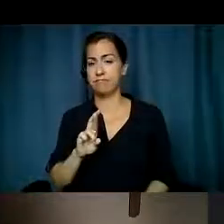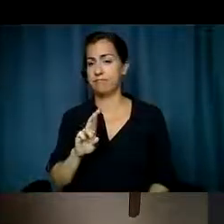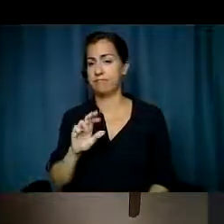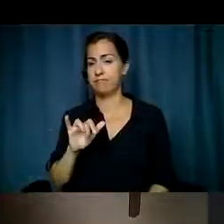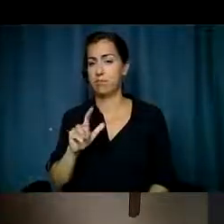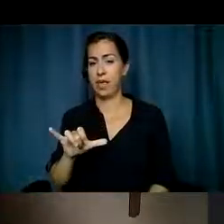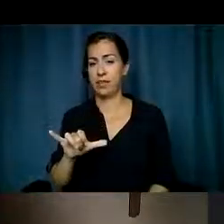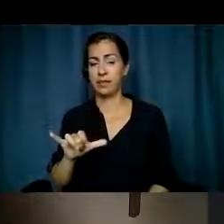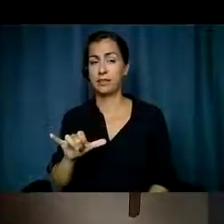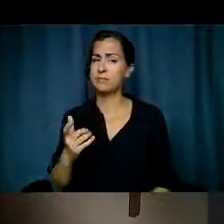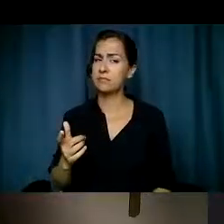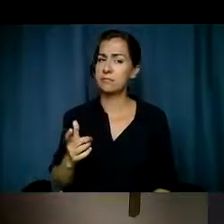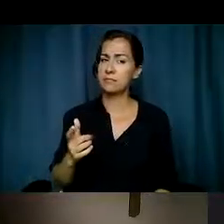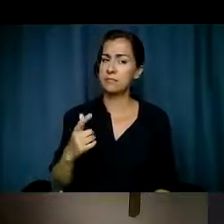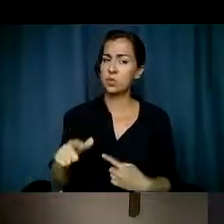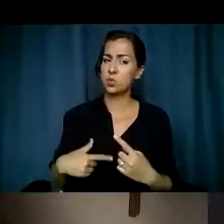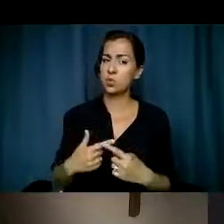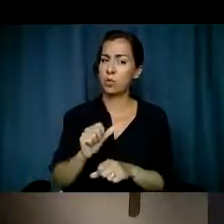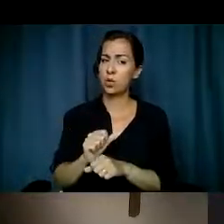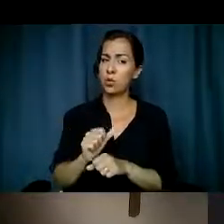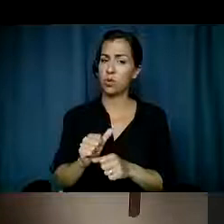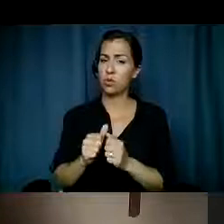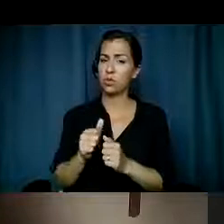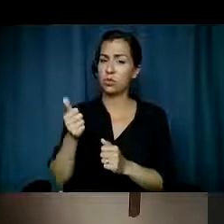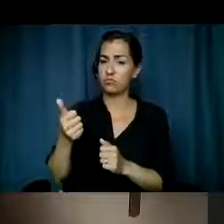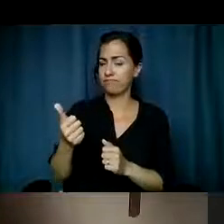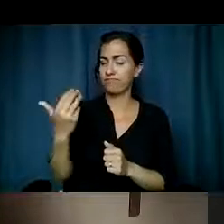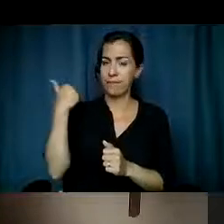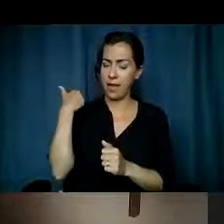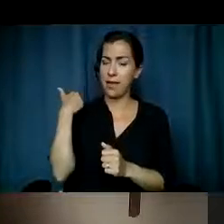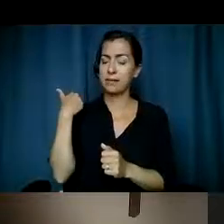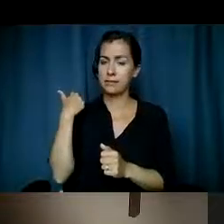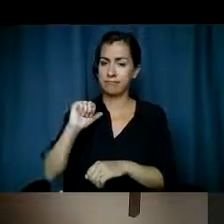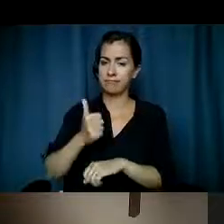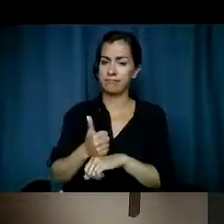information, the logistics and all that good stuff.